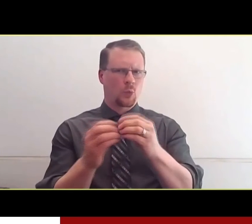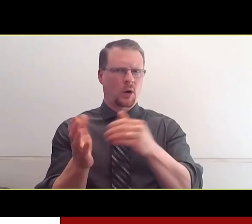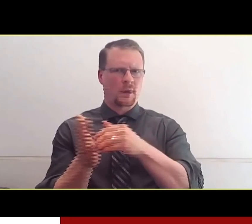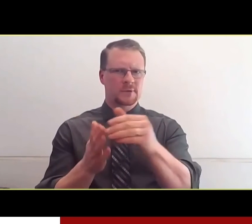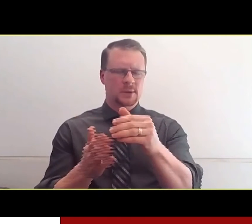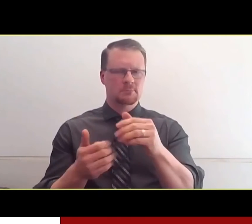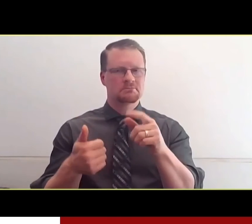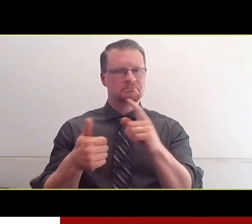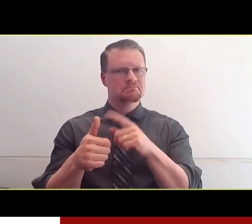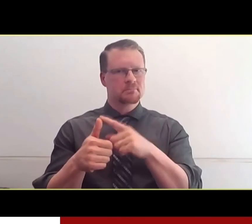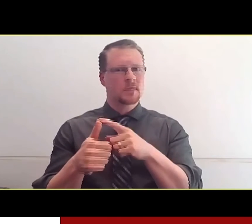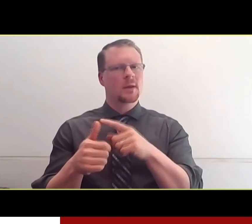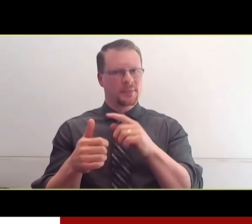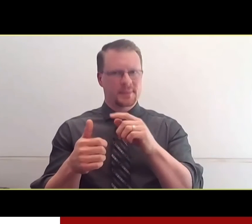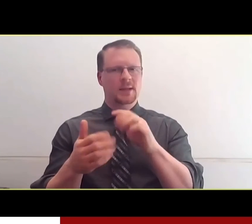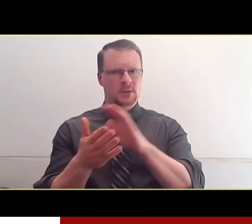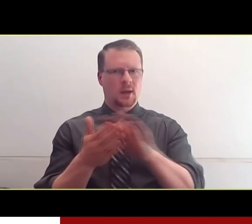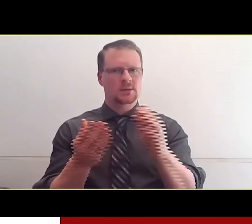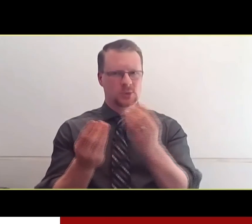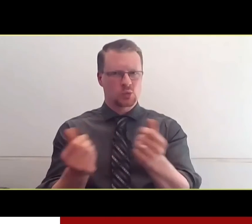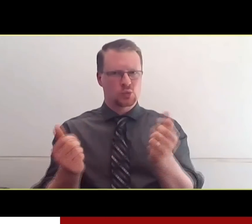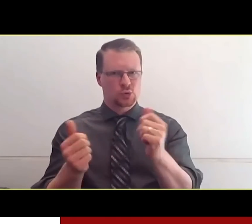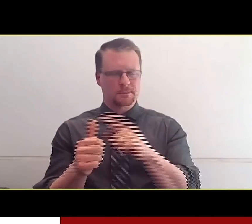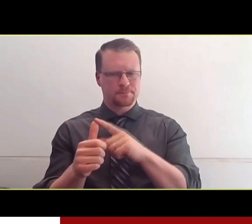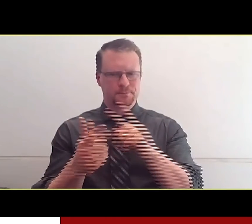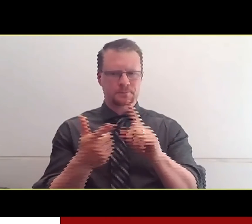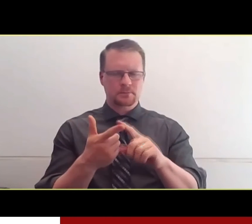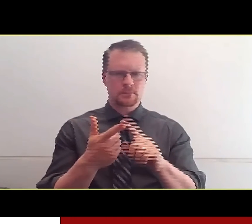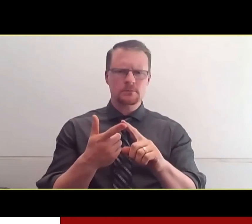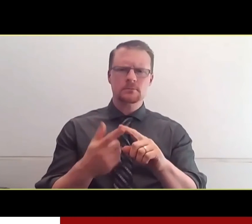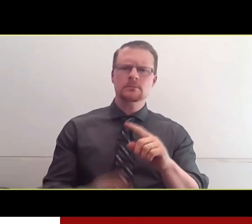We're seeing that more and more often but that is a nice solution.